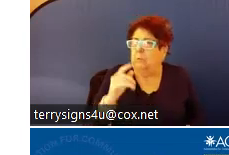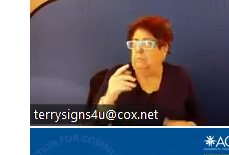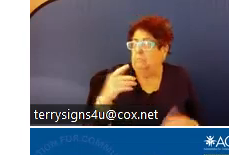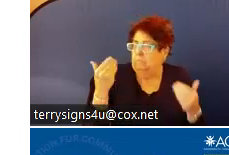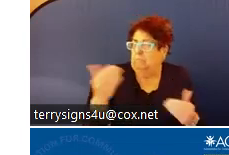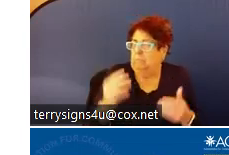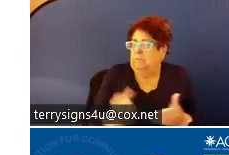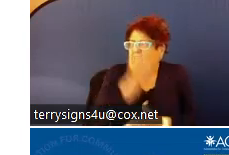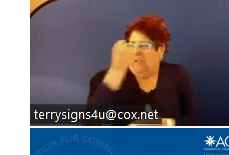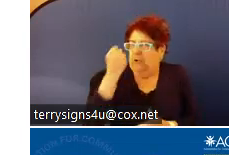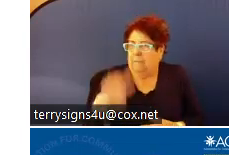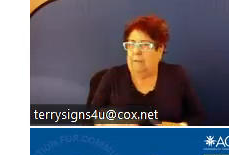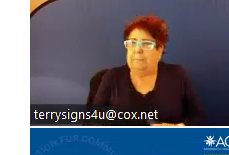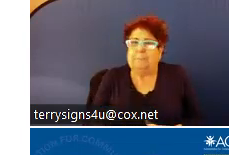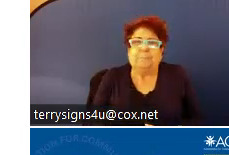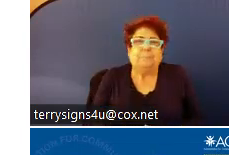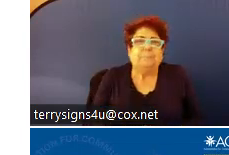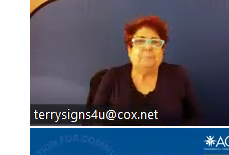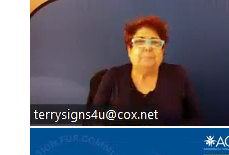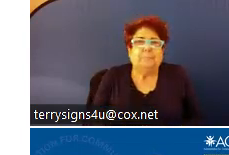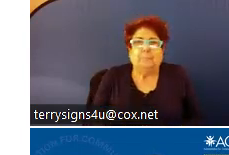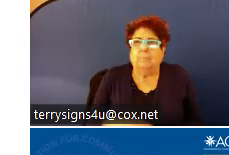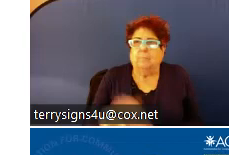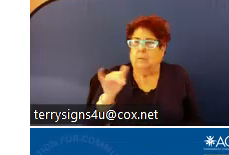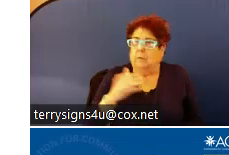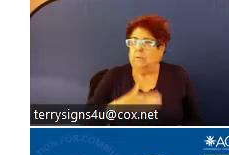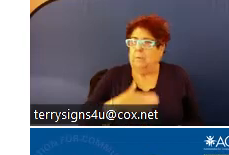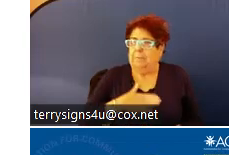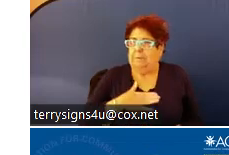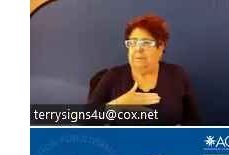I also want to ask you to take three minutes to answer a short feedback form which has been put